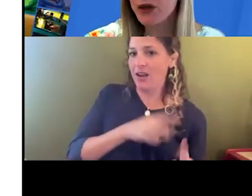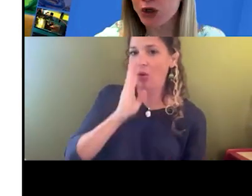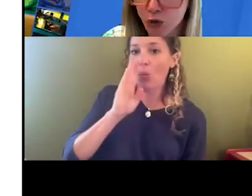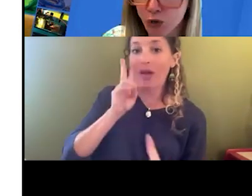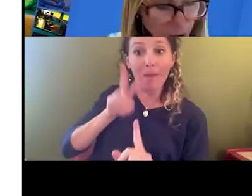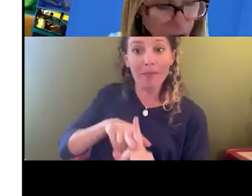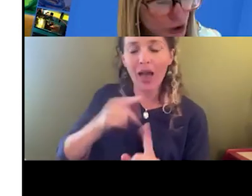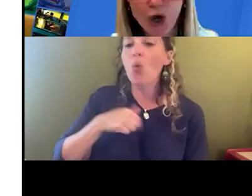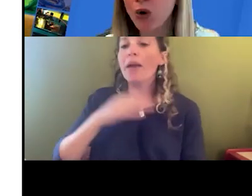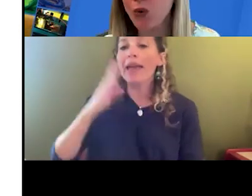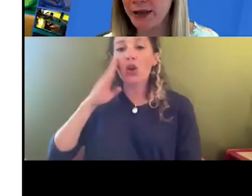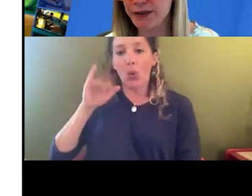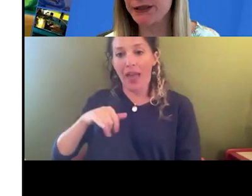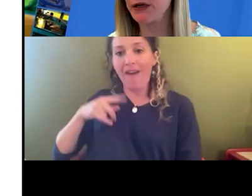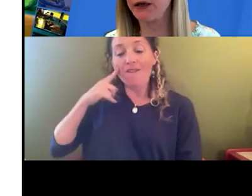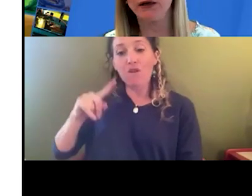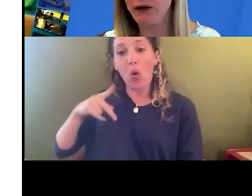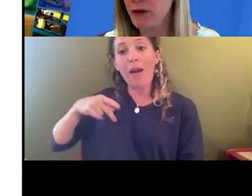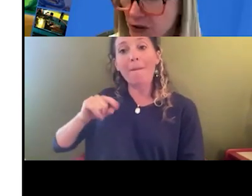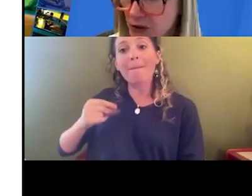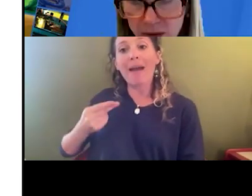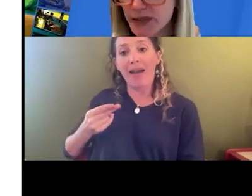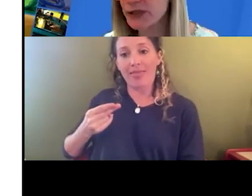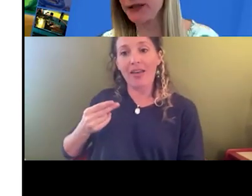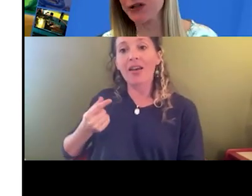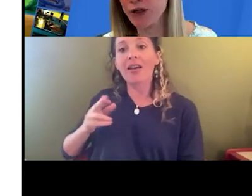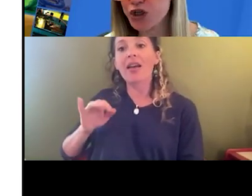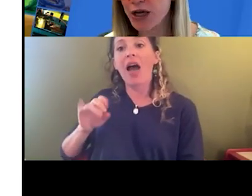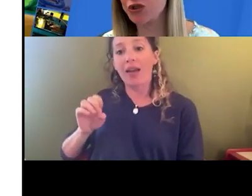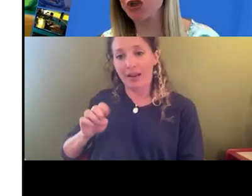you're going to go and see the de minimus has not changed.